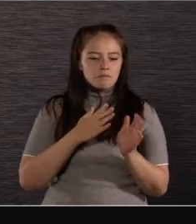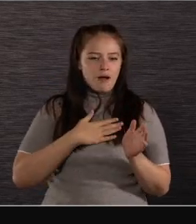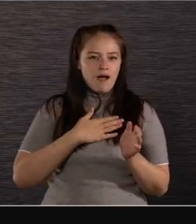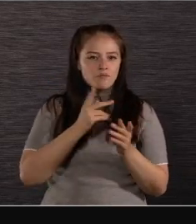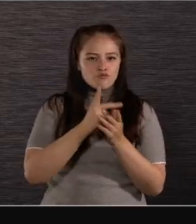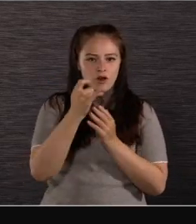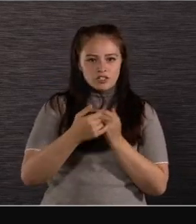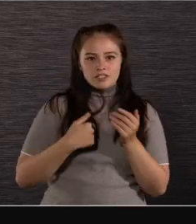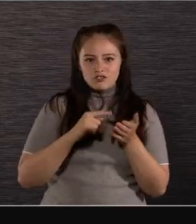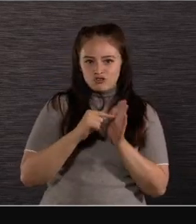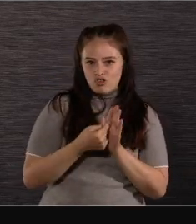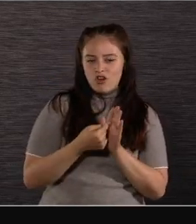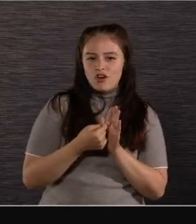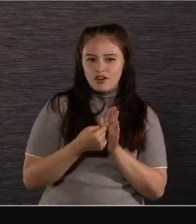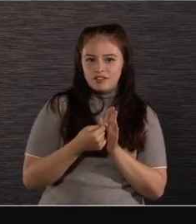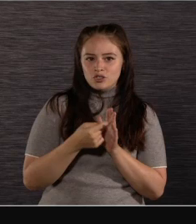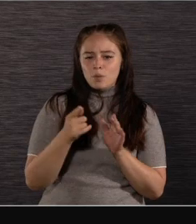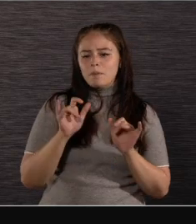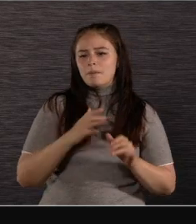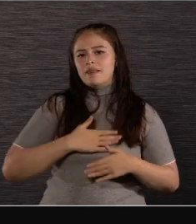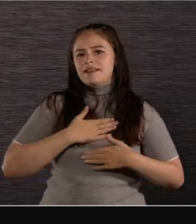So please stick around and check them out